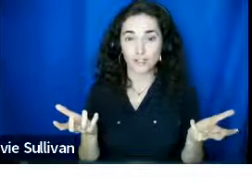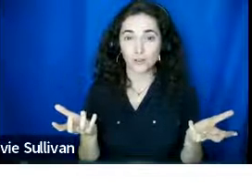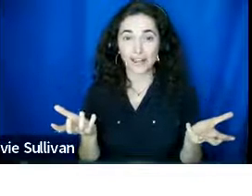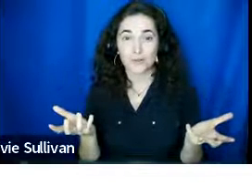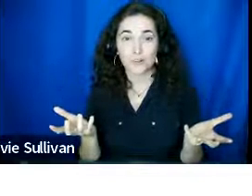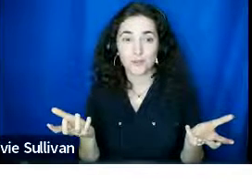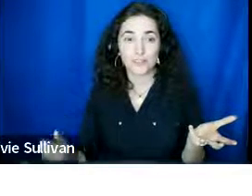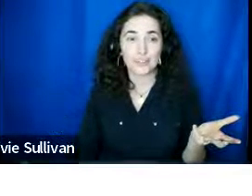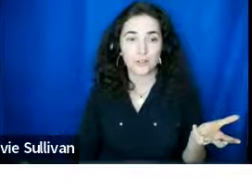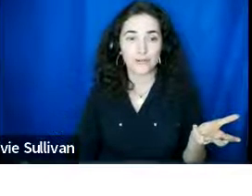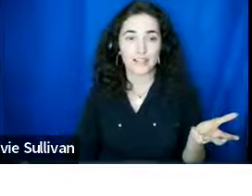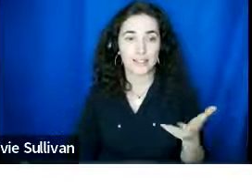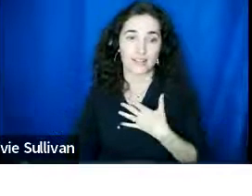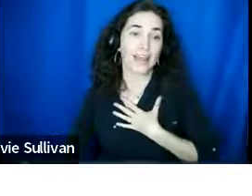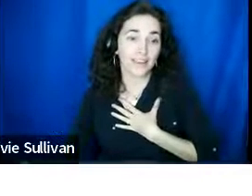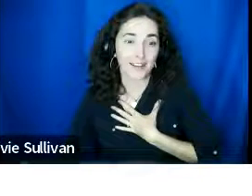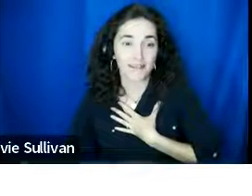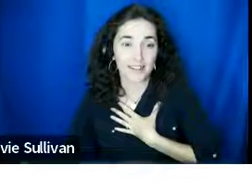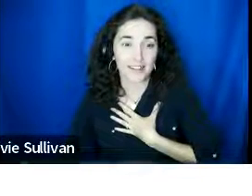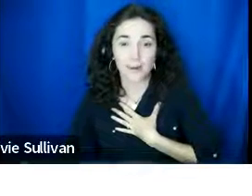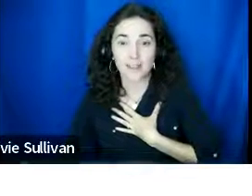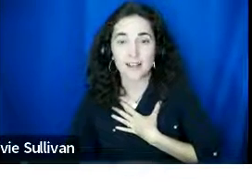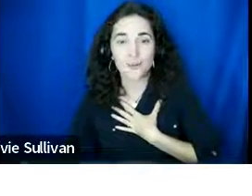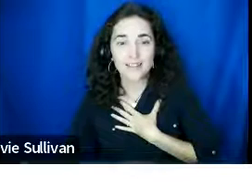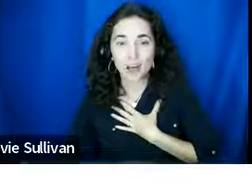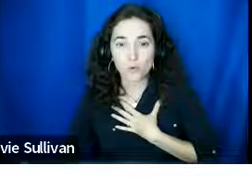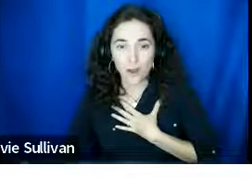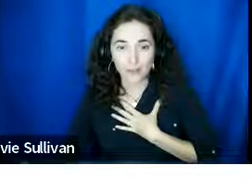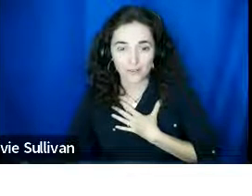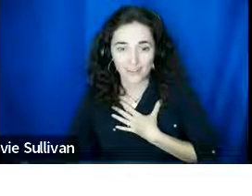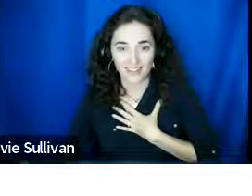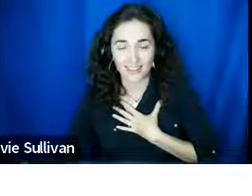will you need to use that sentence. That I can think of any anyways; so it's not relevant.